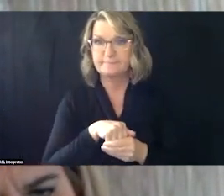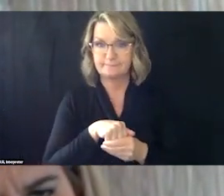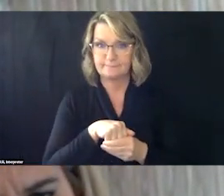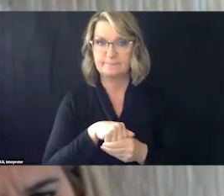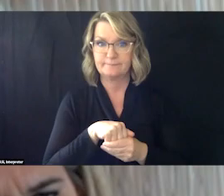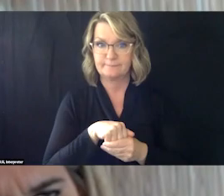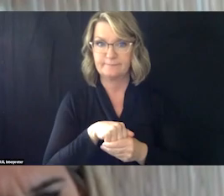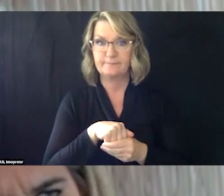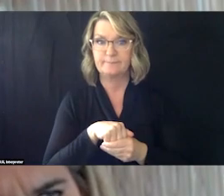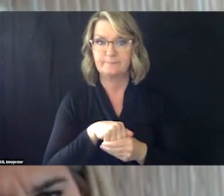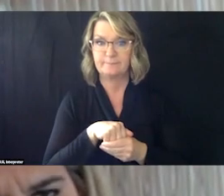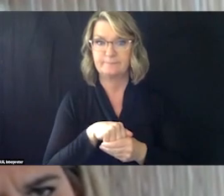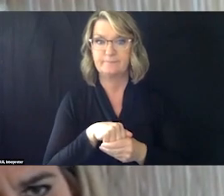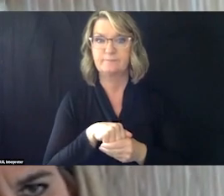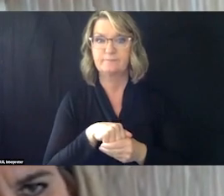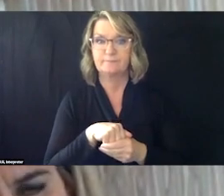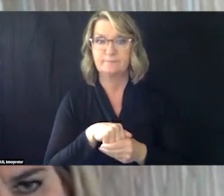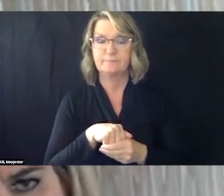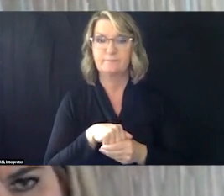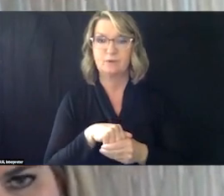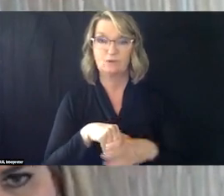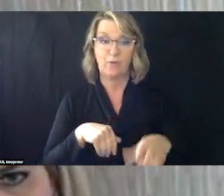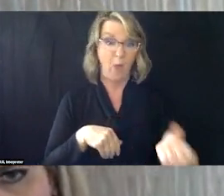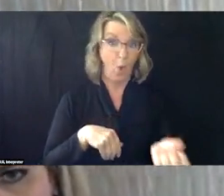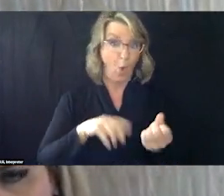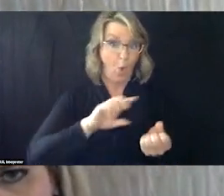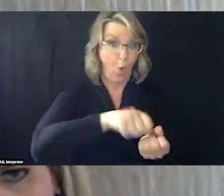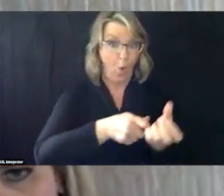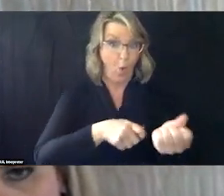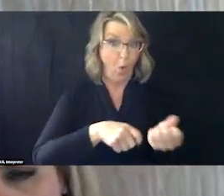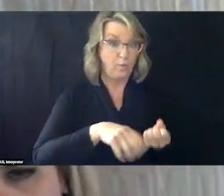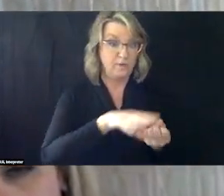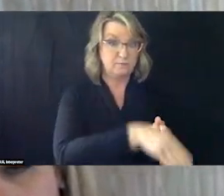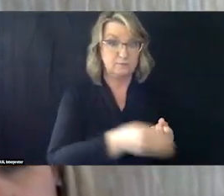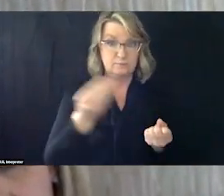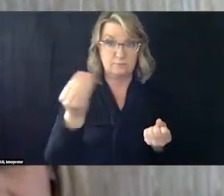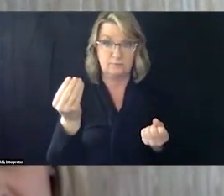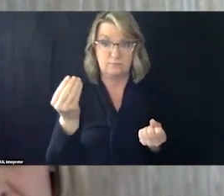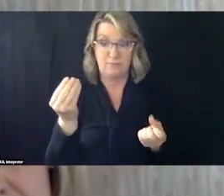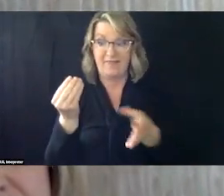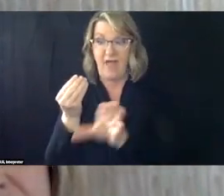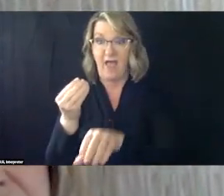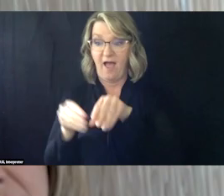placing into this envelope so then they take that ballot out of that door they'd place that ballot